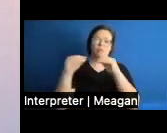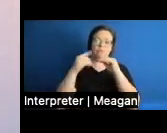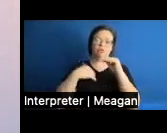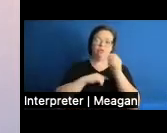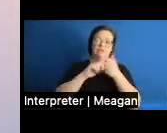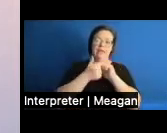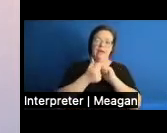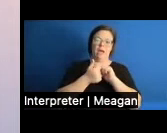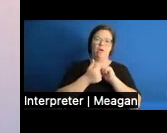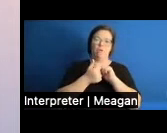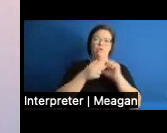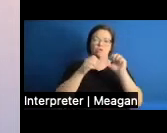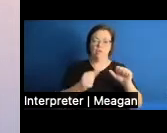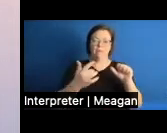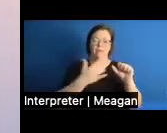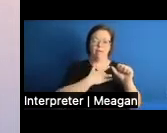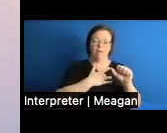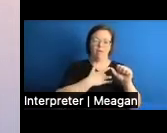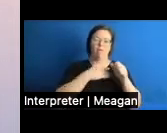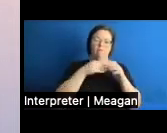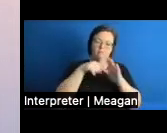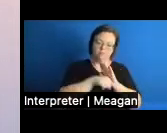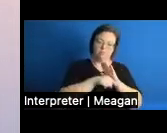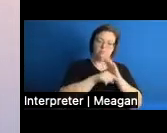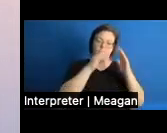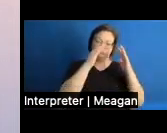space where you can't be touched by that deeper despair that's happening. Let’s